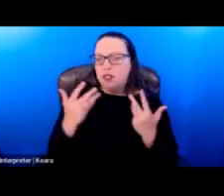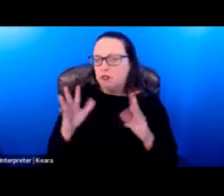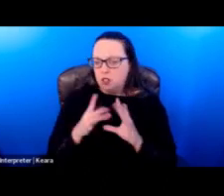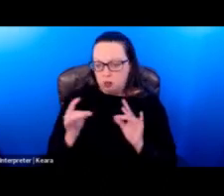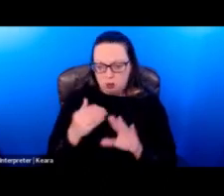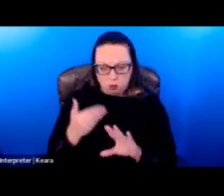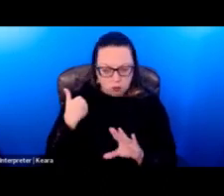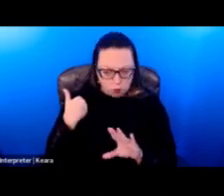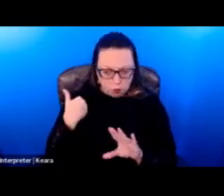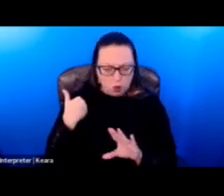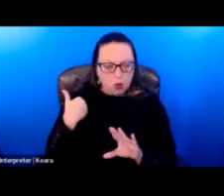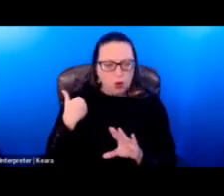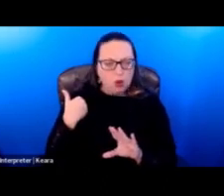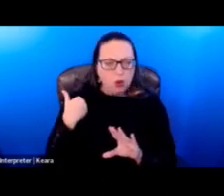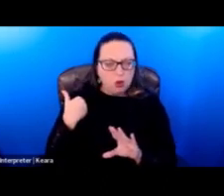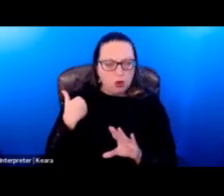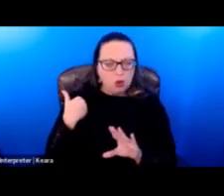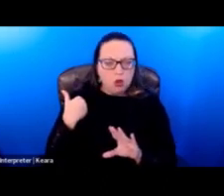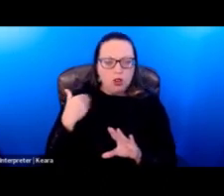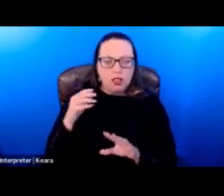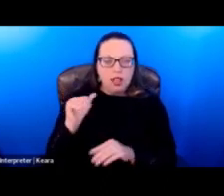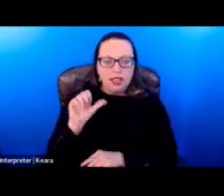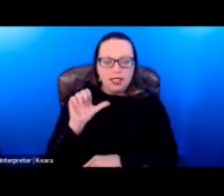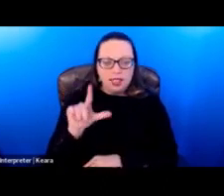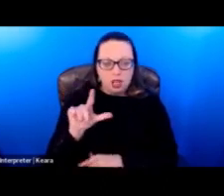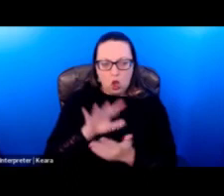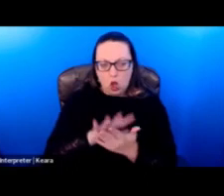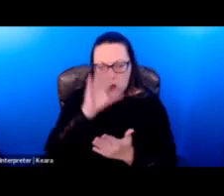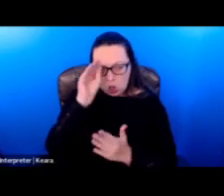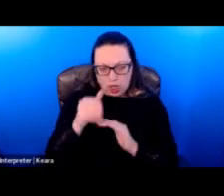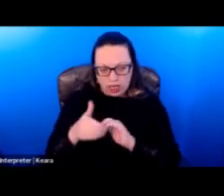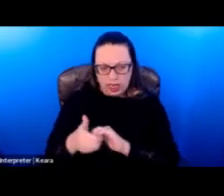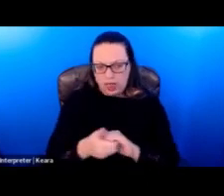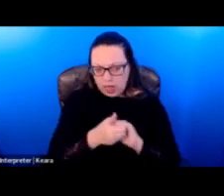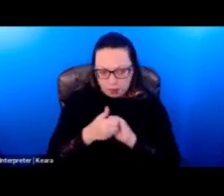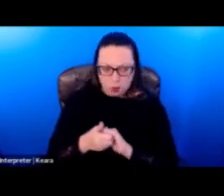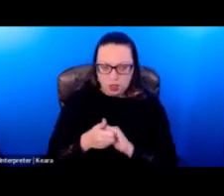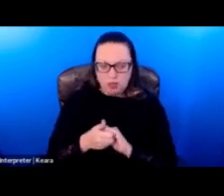have Learning Collaborative. What's exciting about this one is that it will definitely